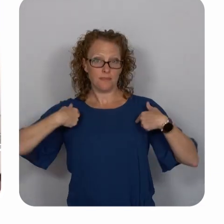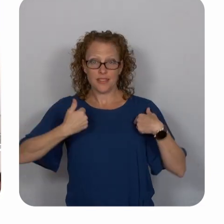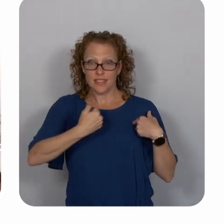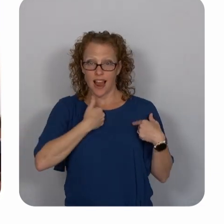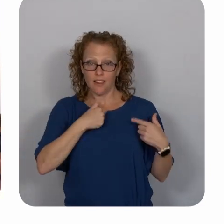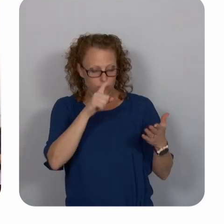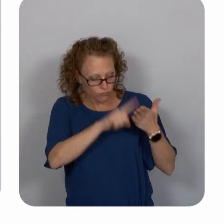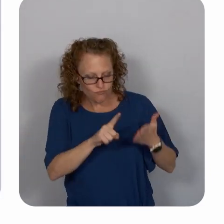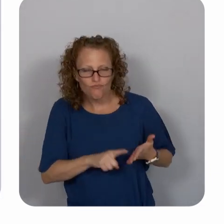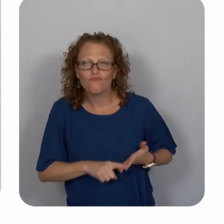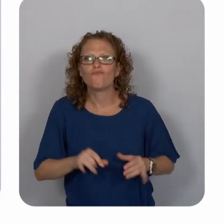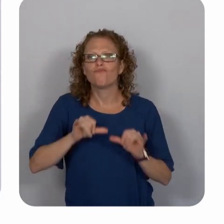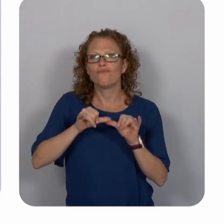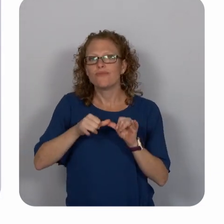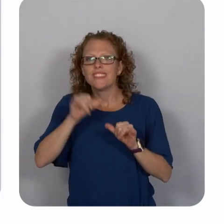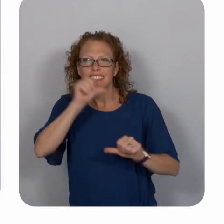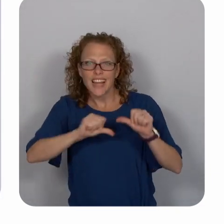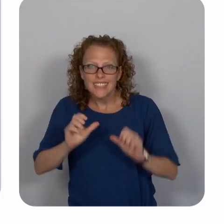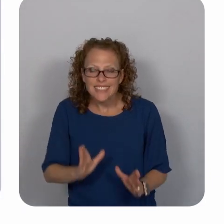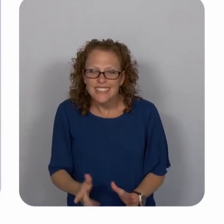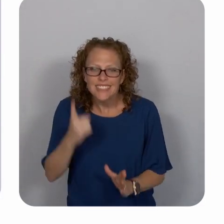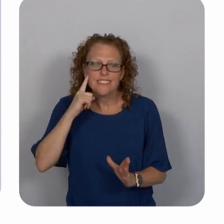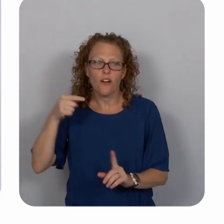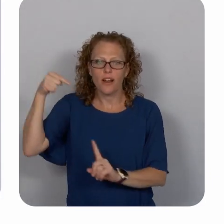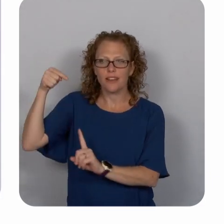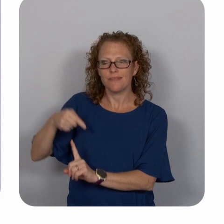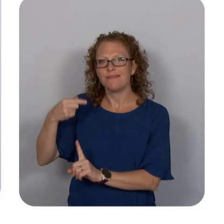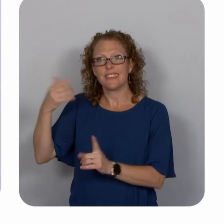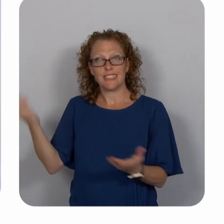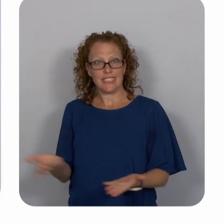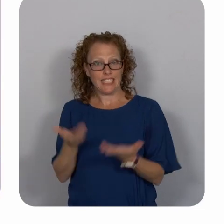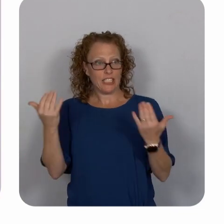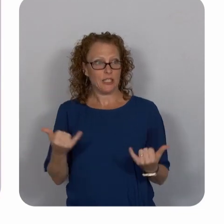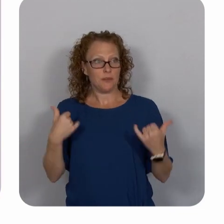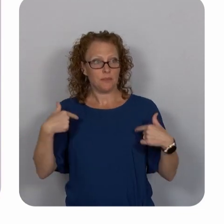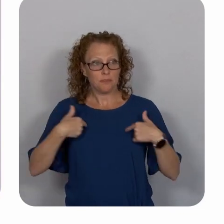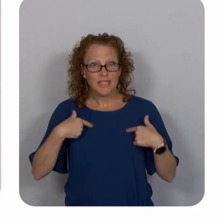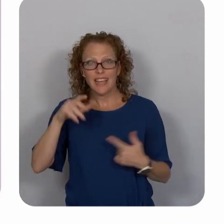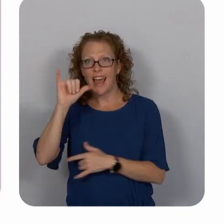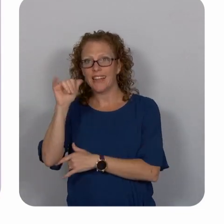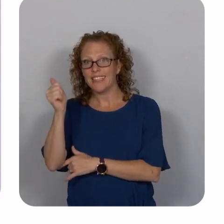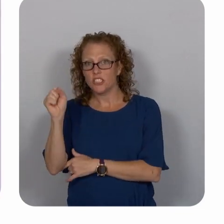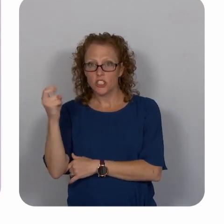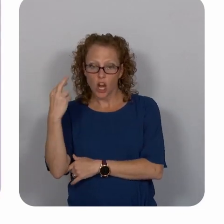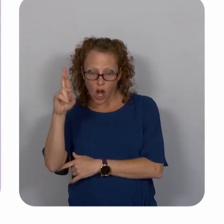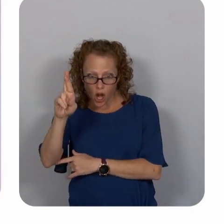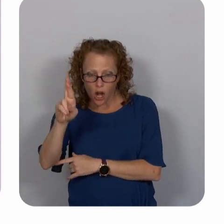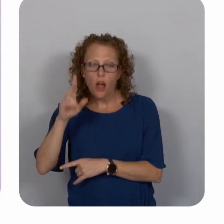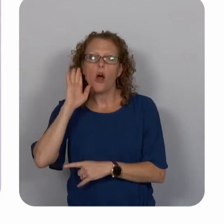Together with Yashar, we’ll walk you through some of the technologies that we develop and use in our AIs.